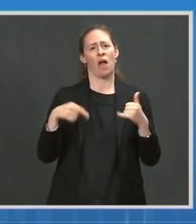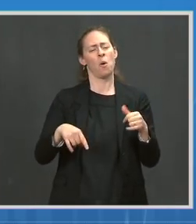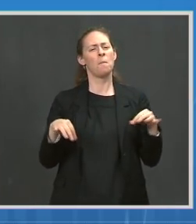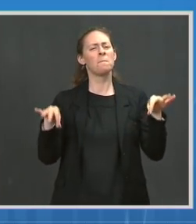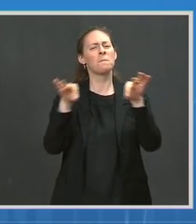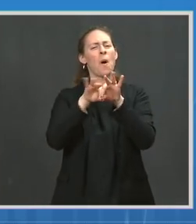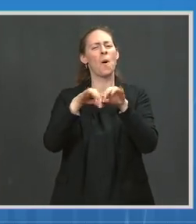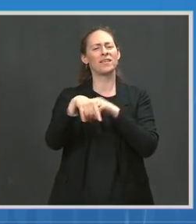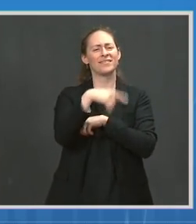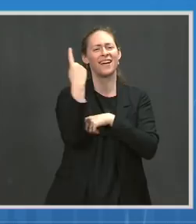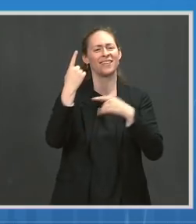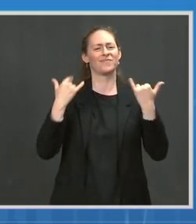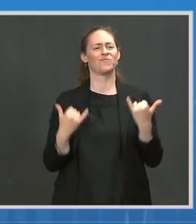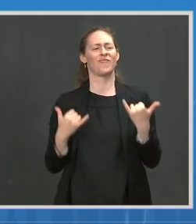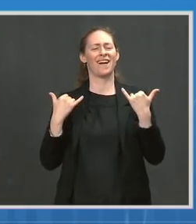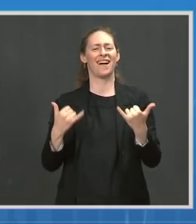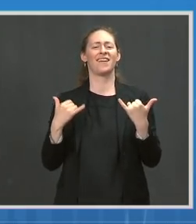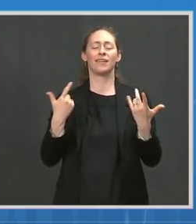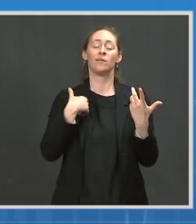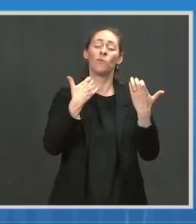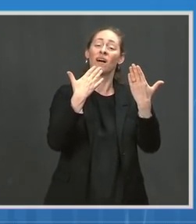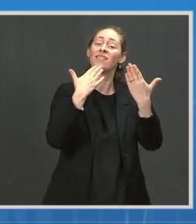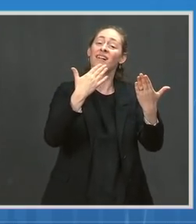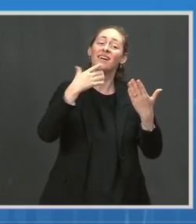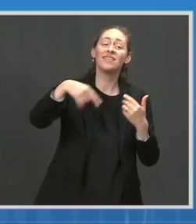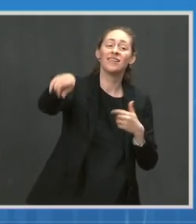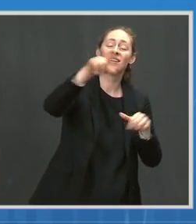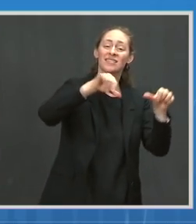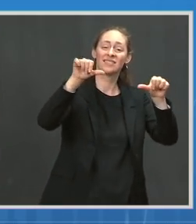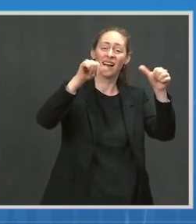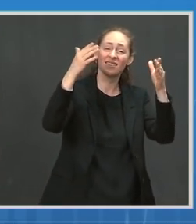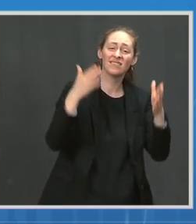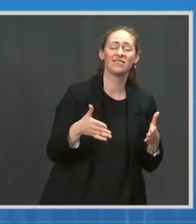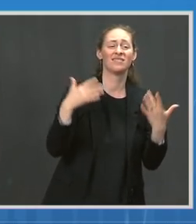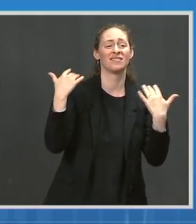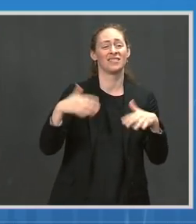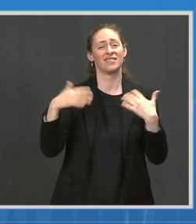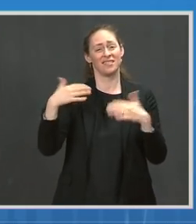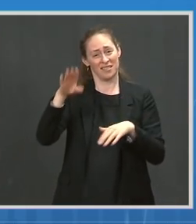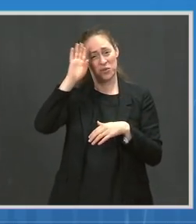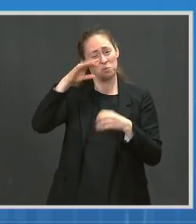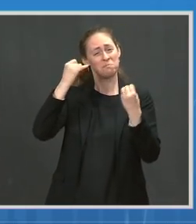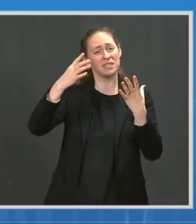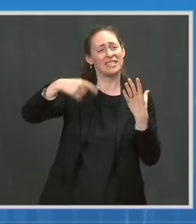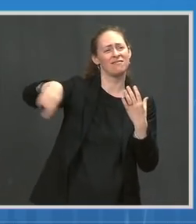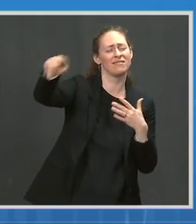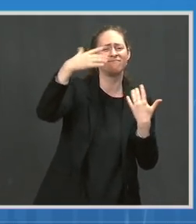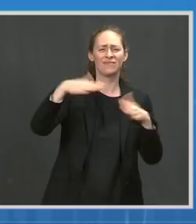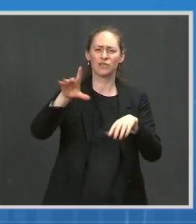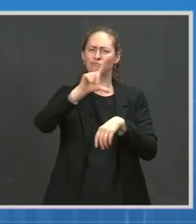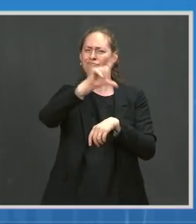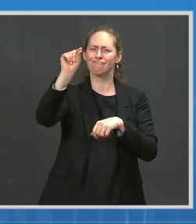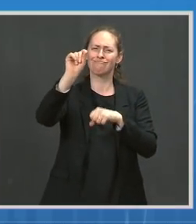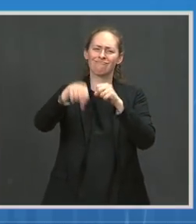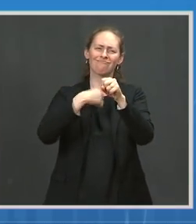Thanks to the scientists who have spent more than 20 years researching and developing the technology that led to these vaccines;